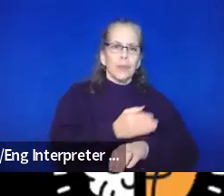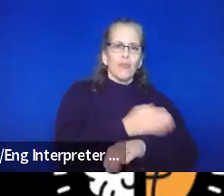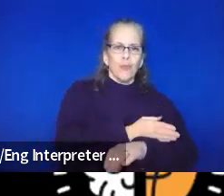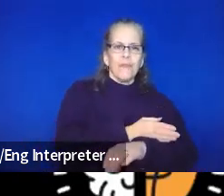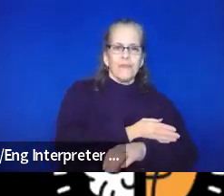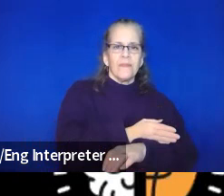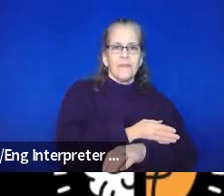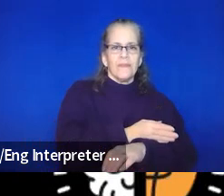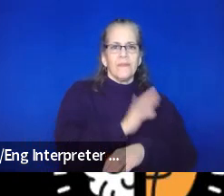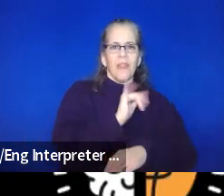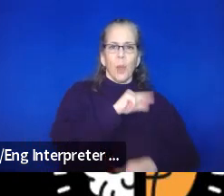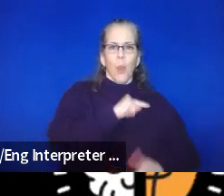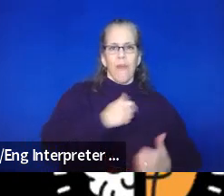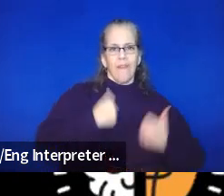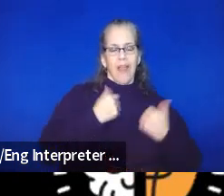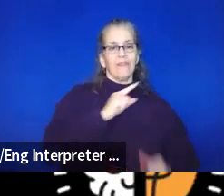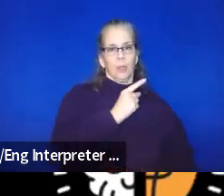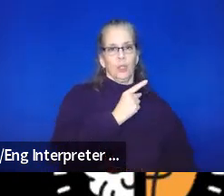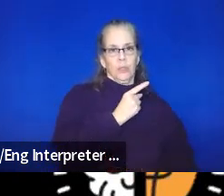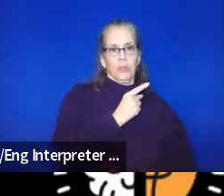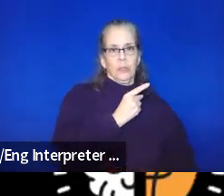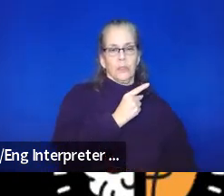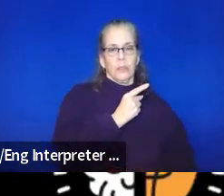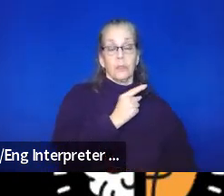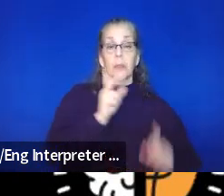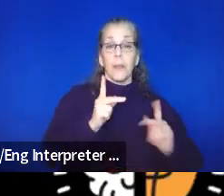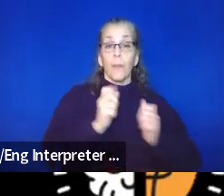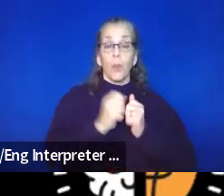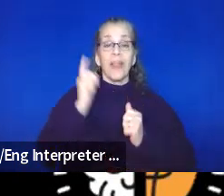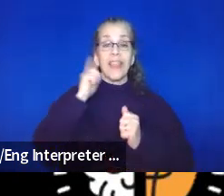your quality of life. People with hearing loss bring anxiety, depression,